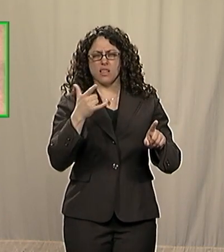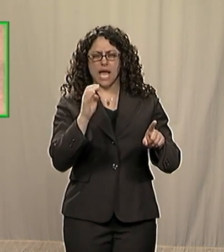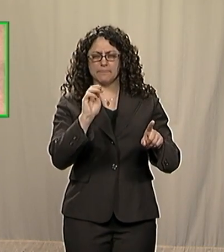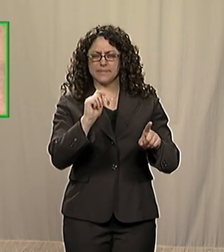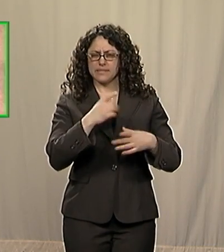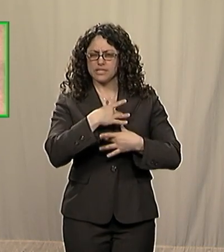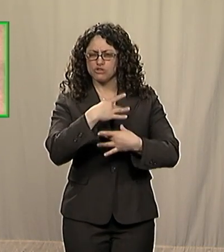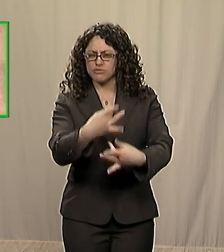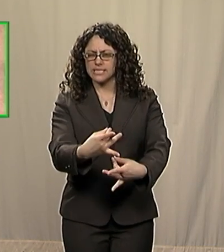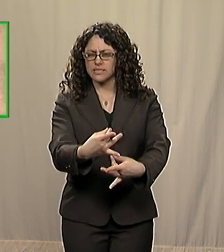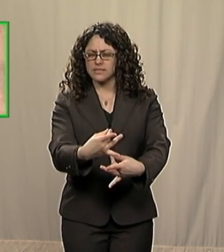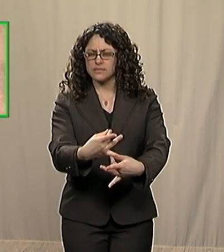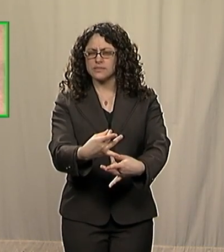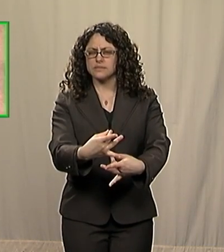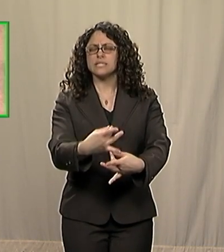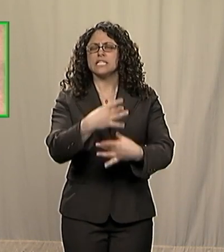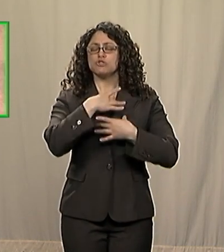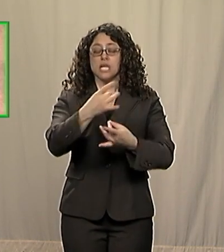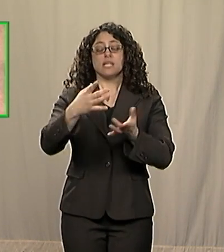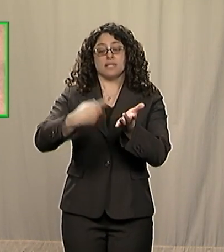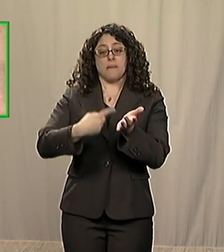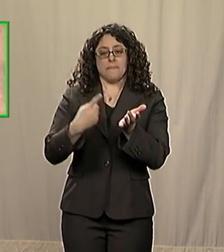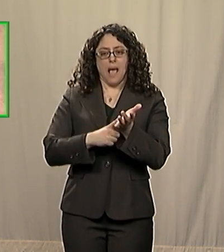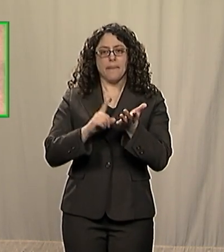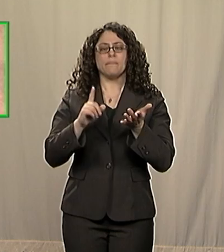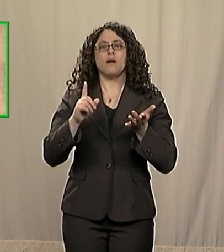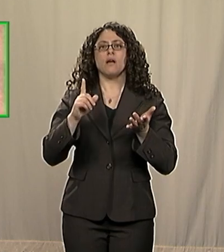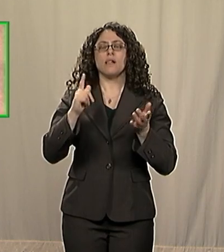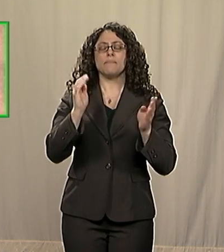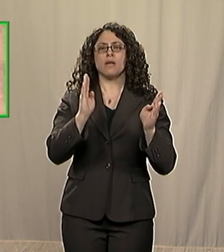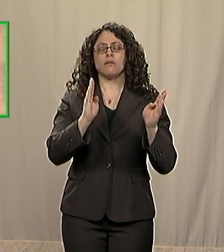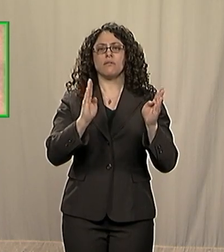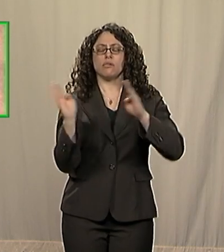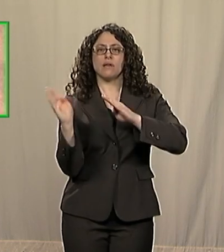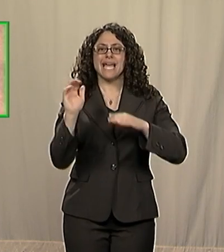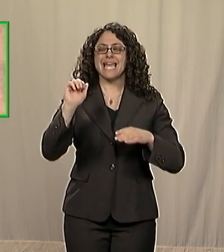sometime can be an asymmetry in how we align or how we perceive to align.